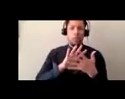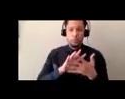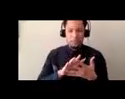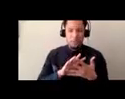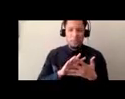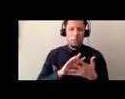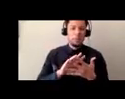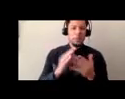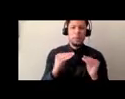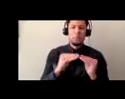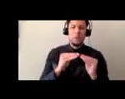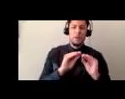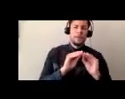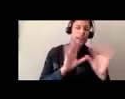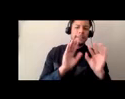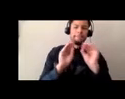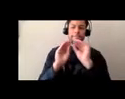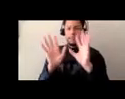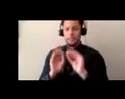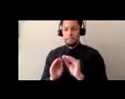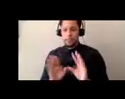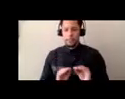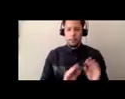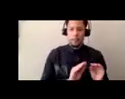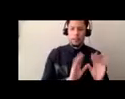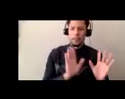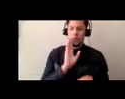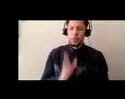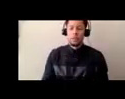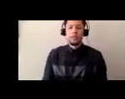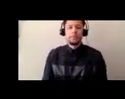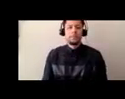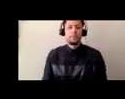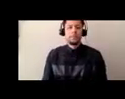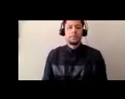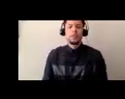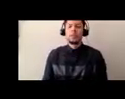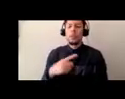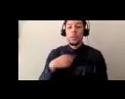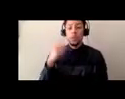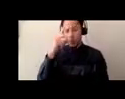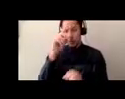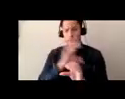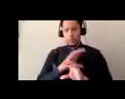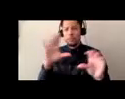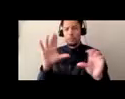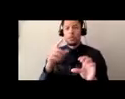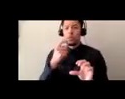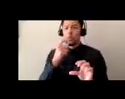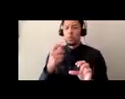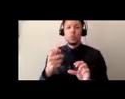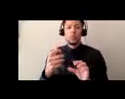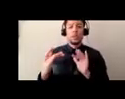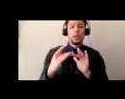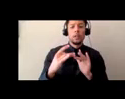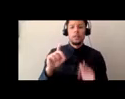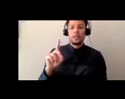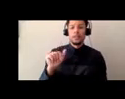When you think about who's been coming to DAN, does this -- and you'll notice that in